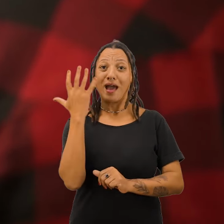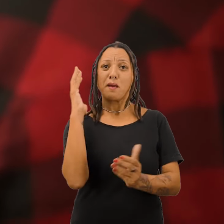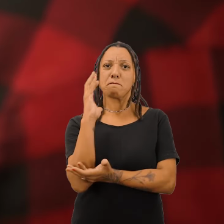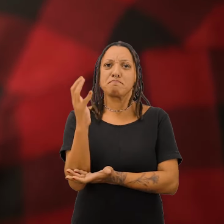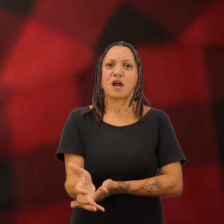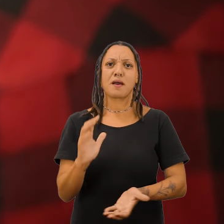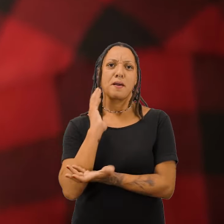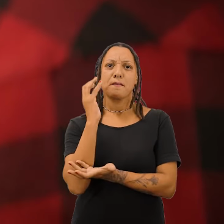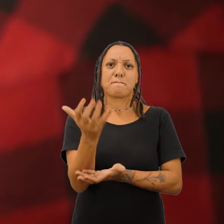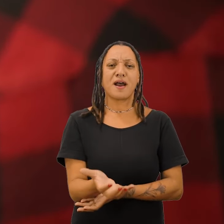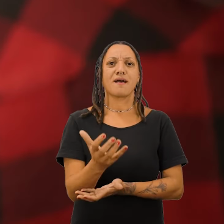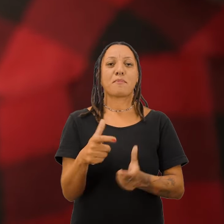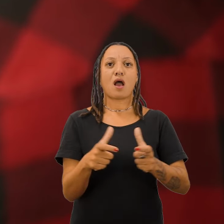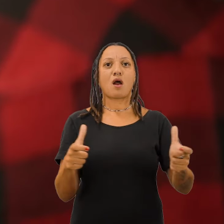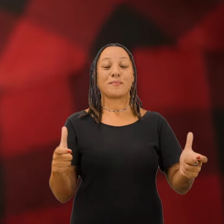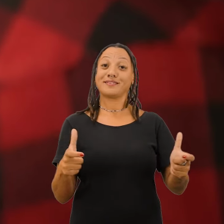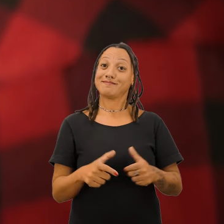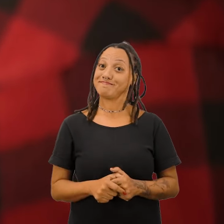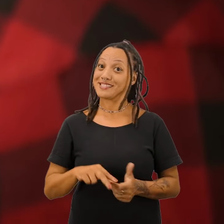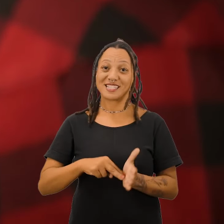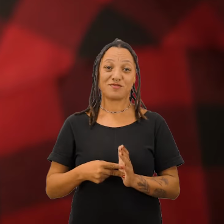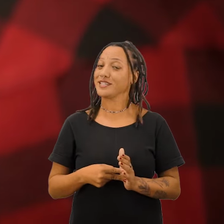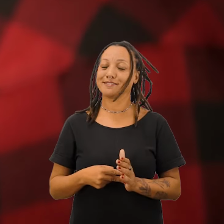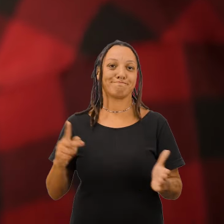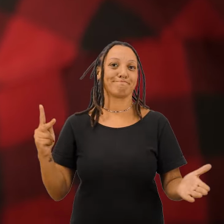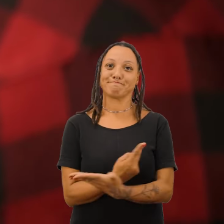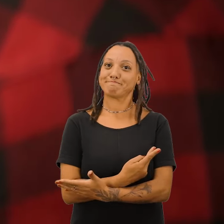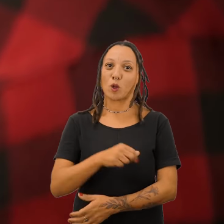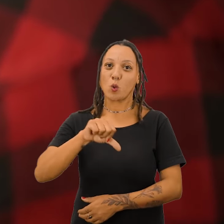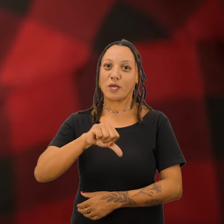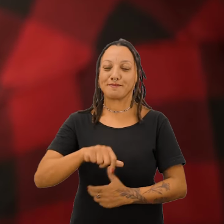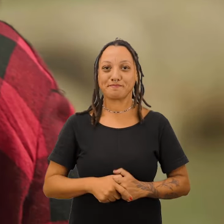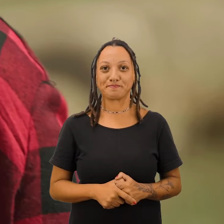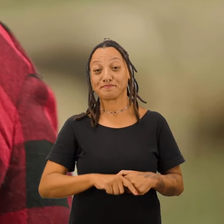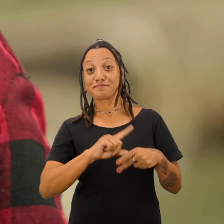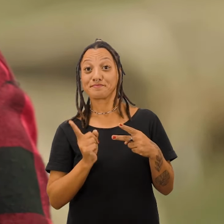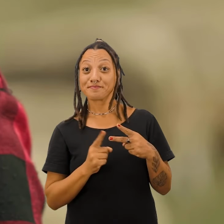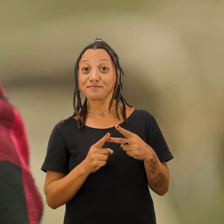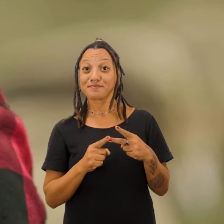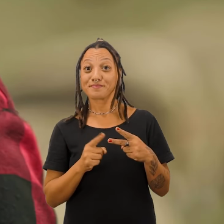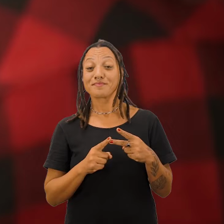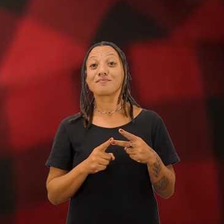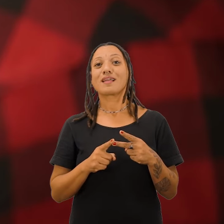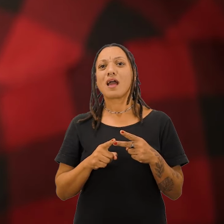that degrades the soil, causing more areas to be deforested to open new pasture. In other words... Bam! Bad.